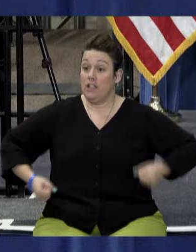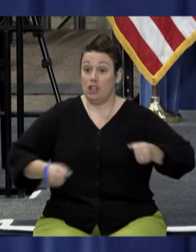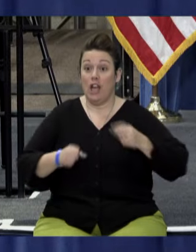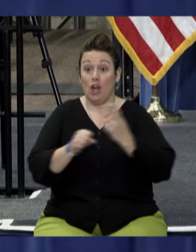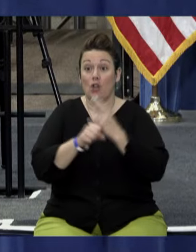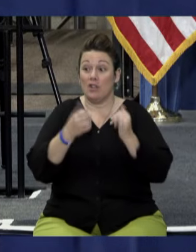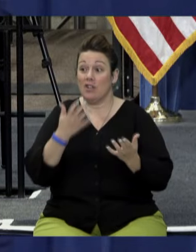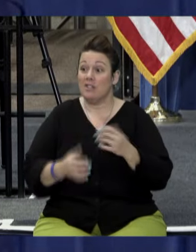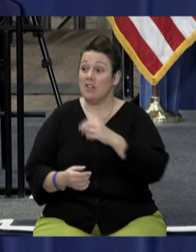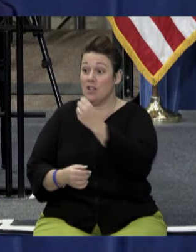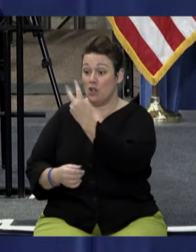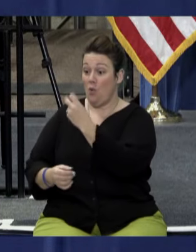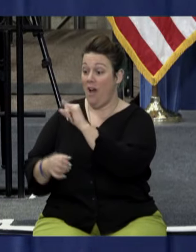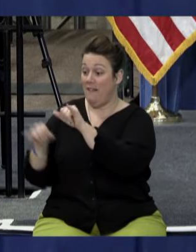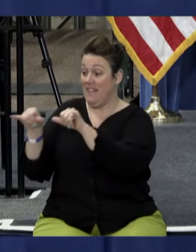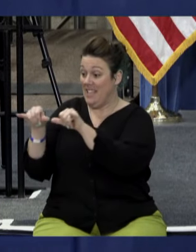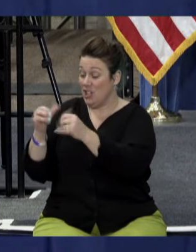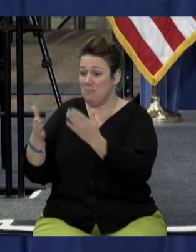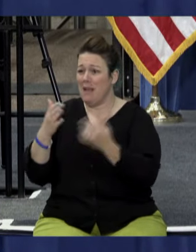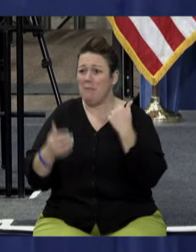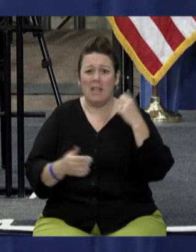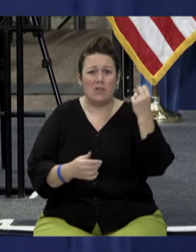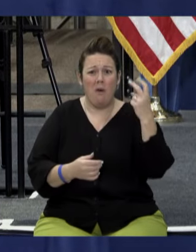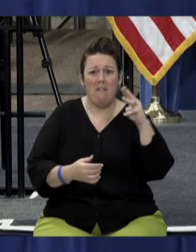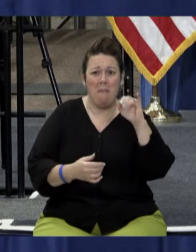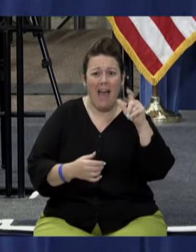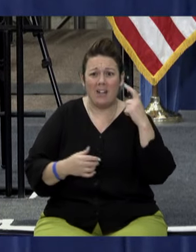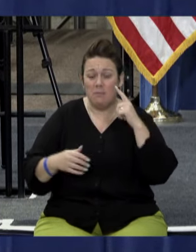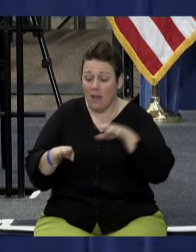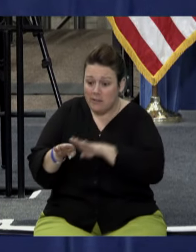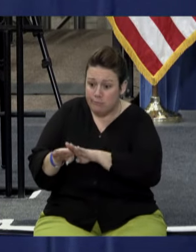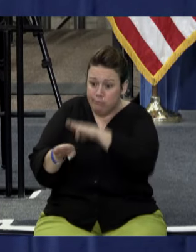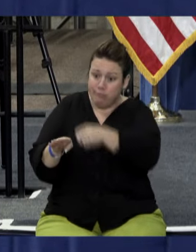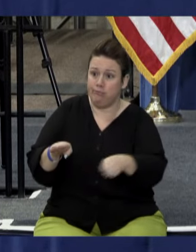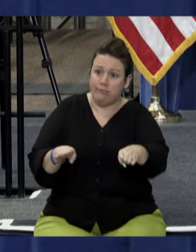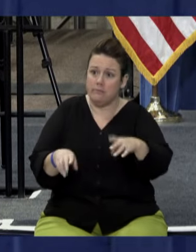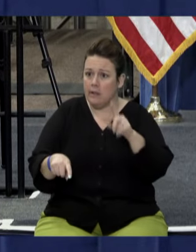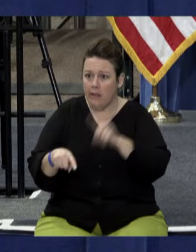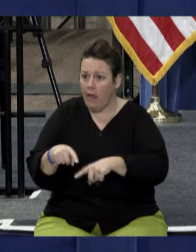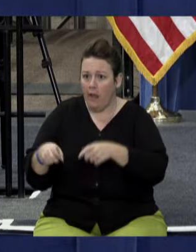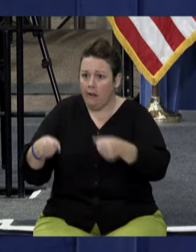a wheelchair doesn't go over stairs. I've been -- we walked for years in high school,